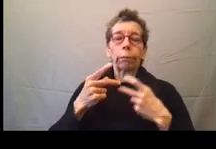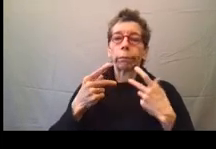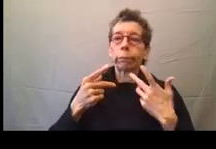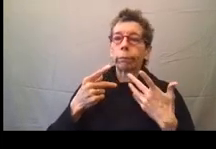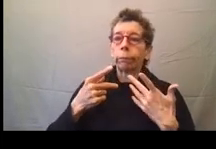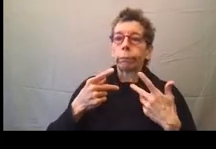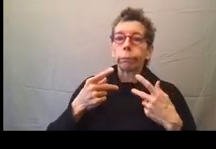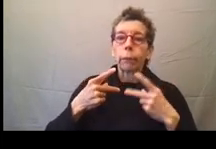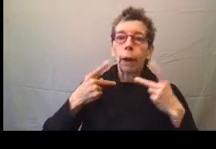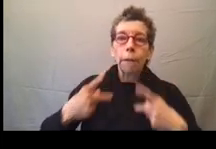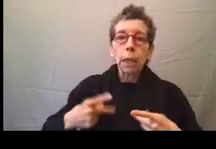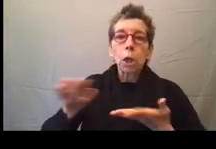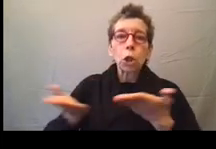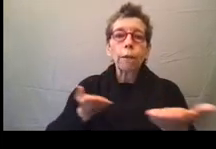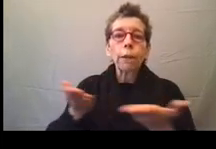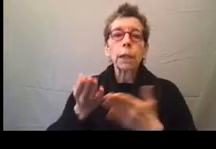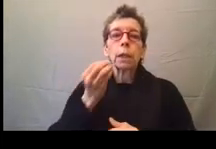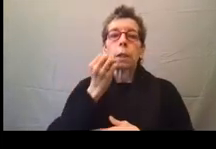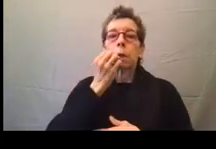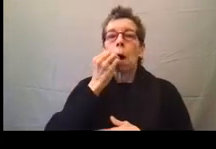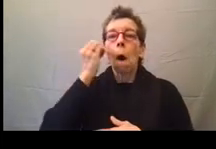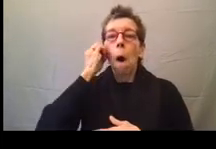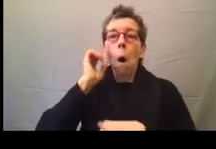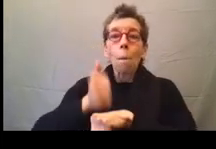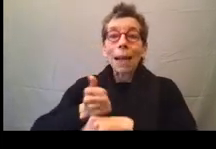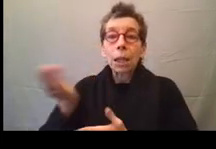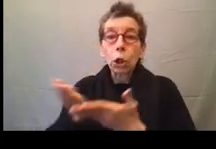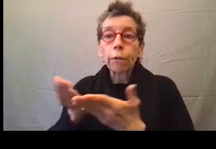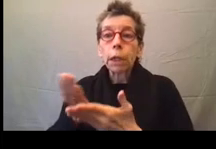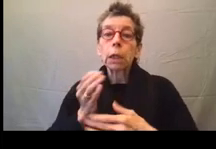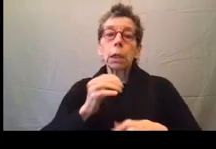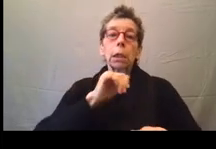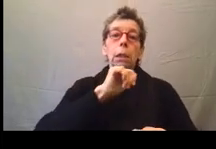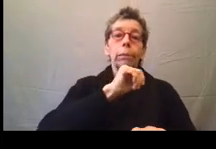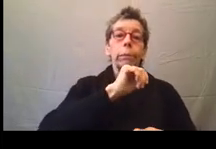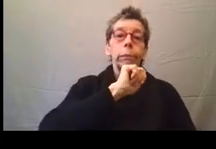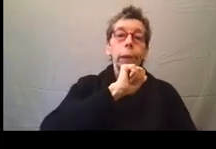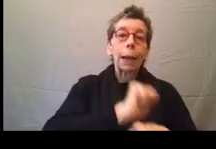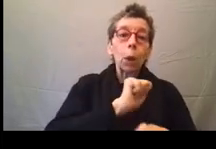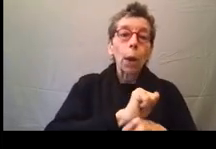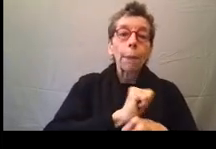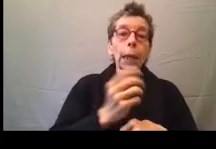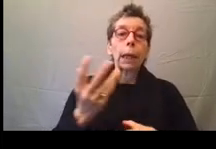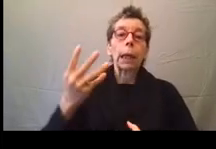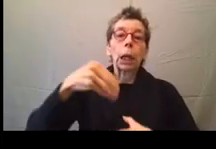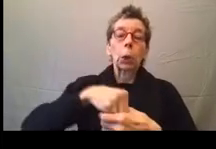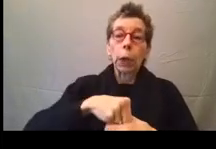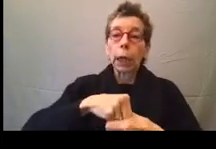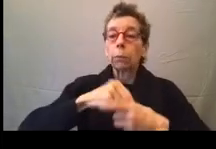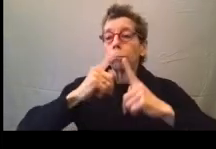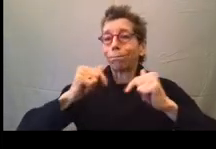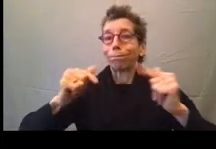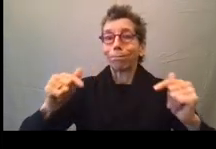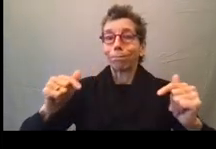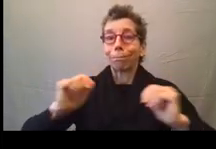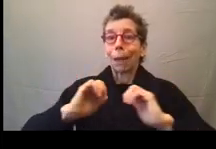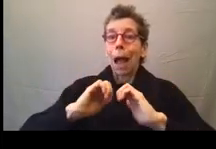home and community based services, inclusive education systems, and more, are robust enough